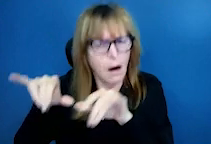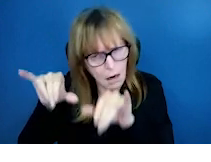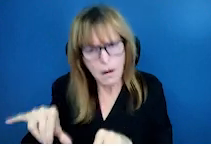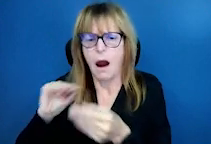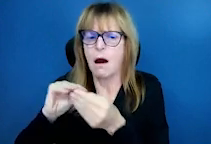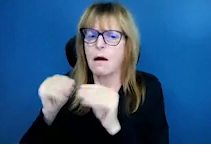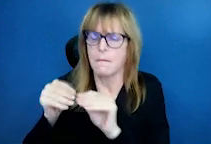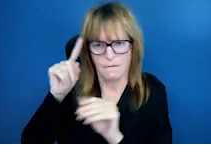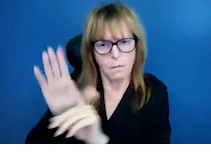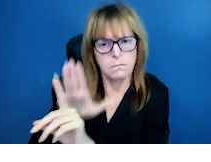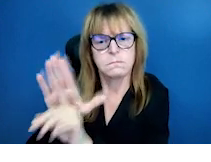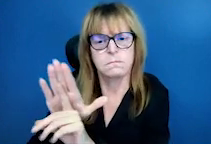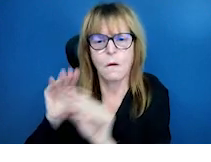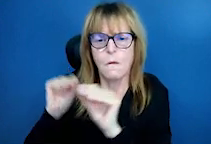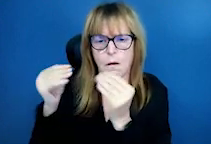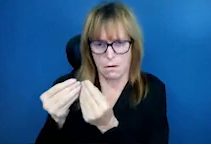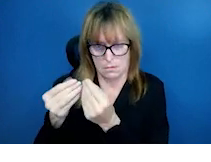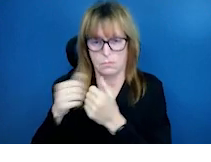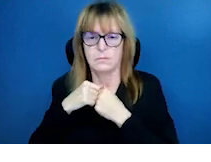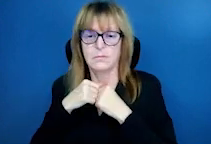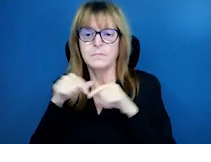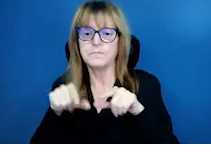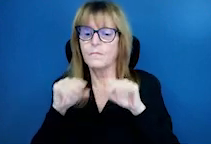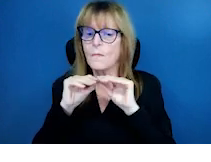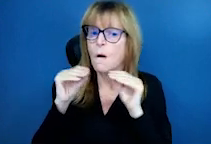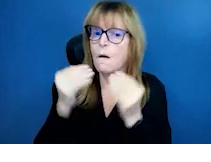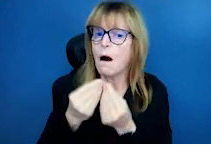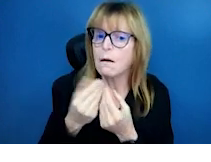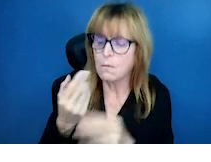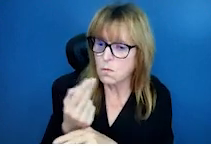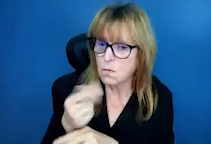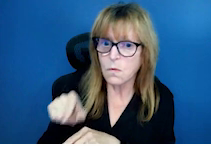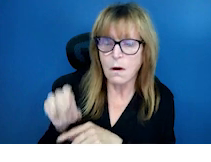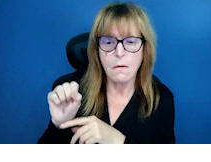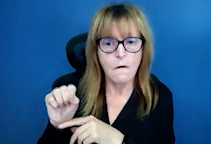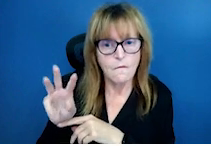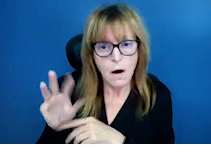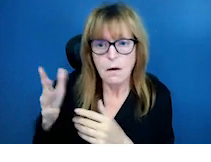You can find instructions on how to enter your COIN in the online CVITP learning guide.